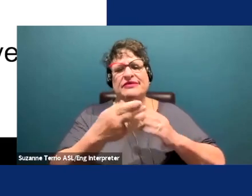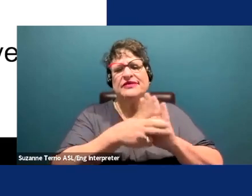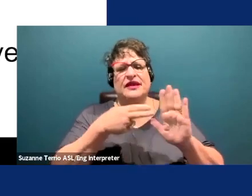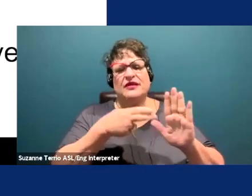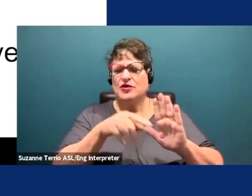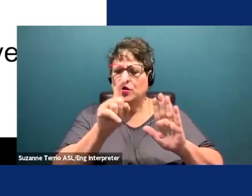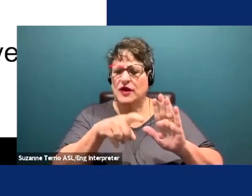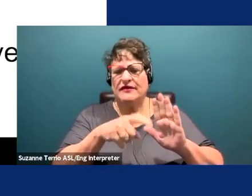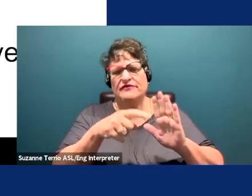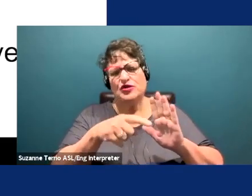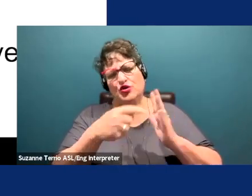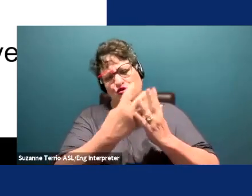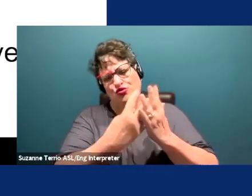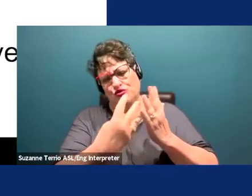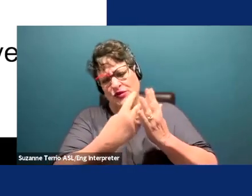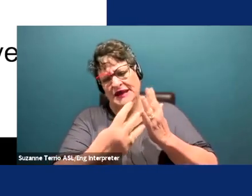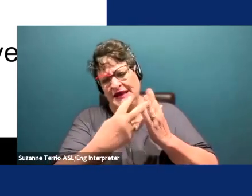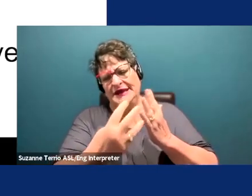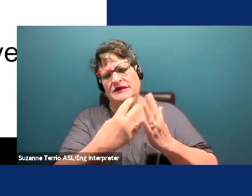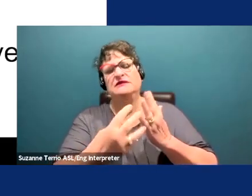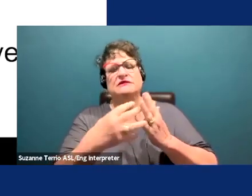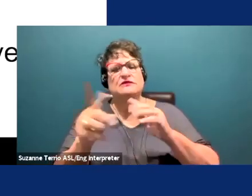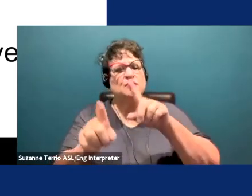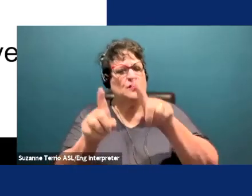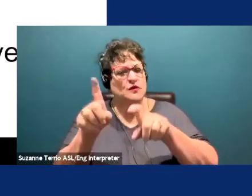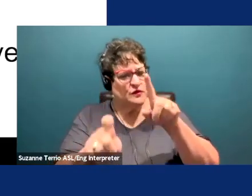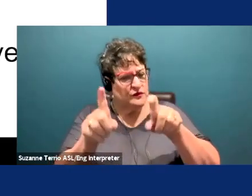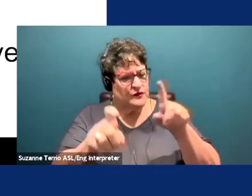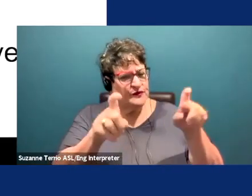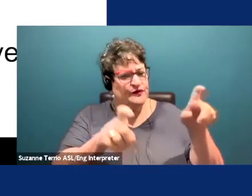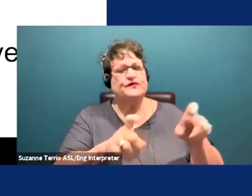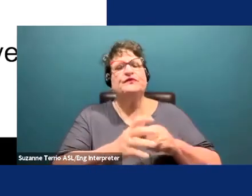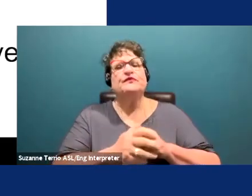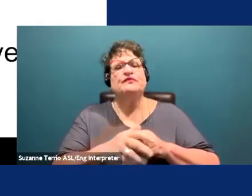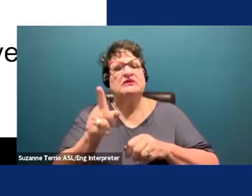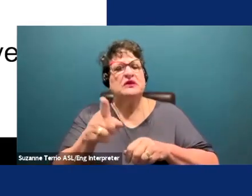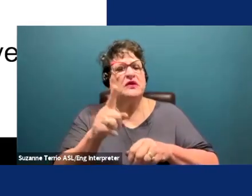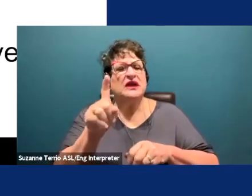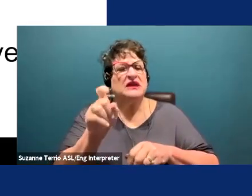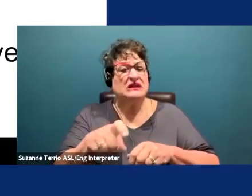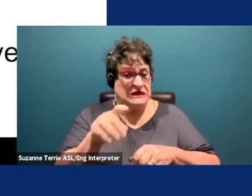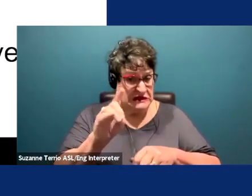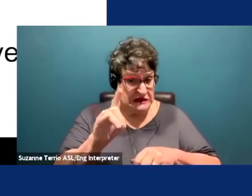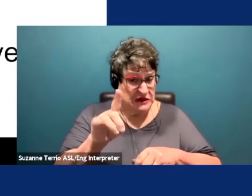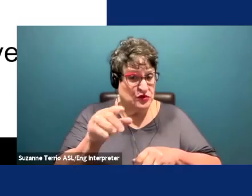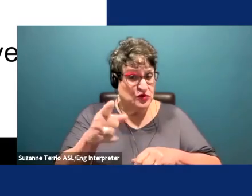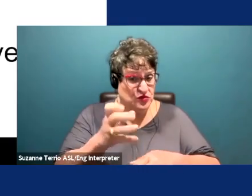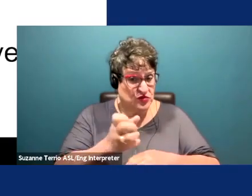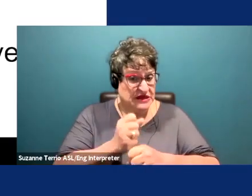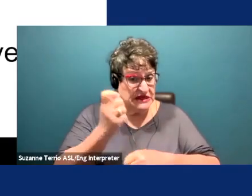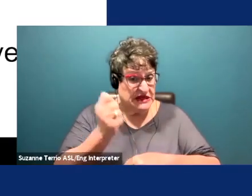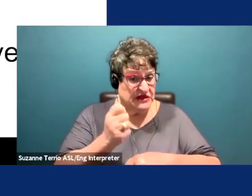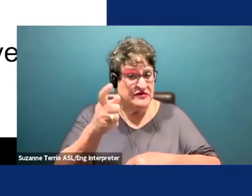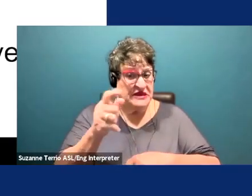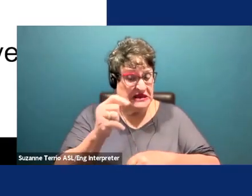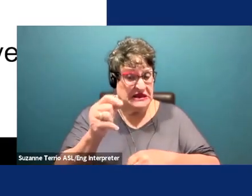And these are some questions you can ask. You can say, did you receive an individualized education plan or IP in school?